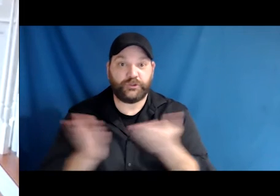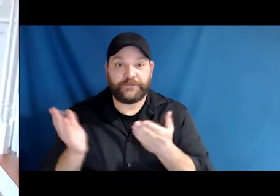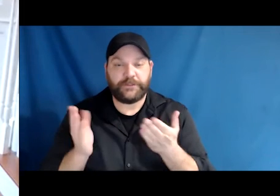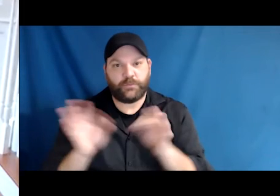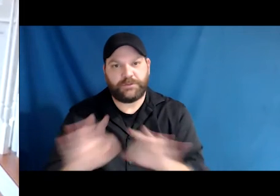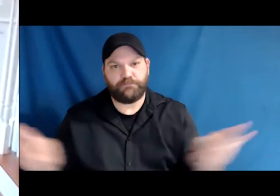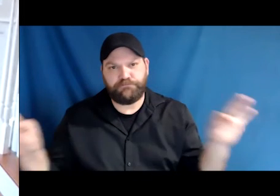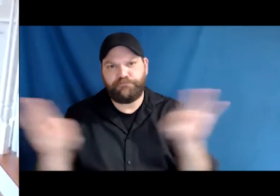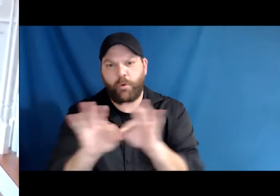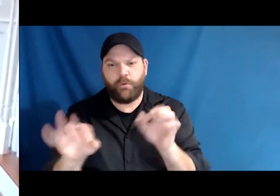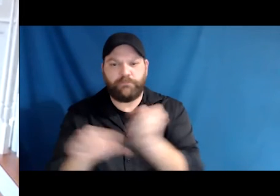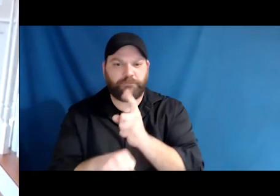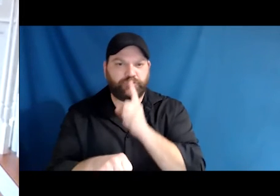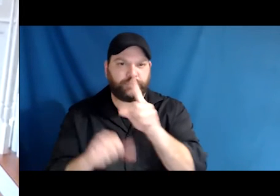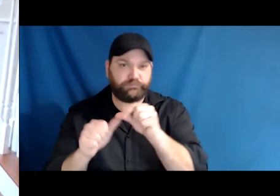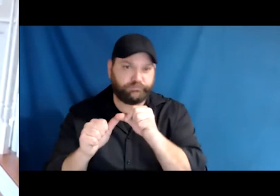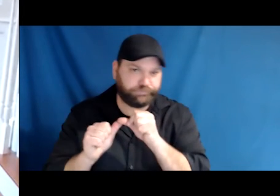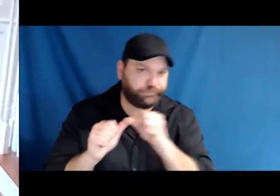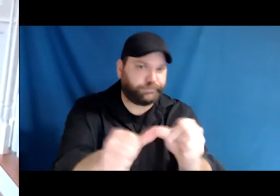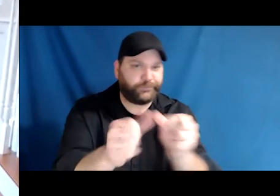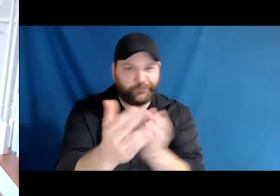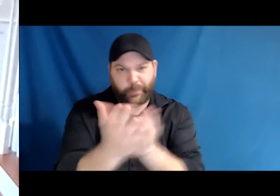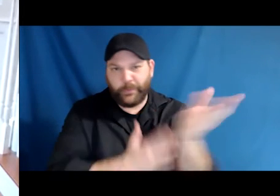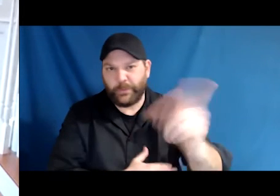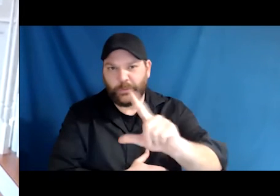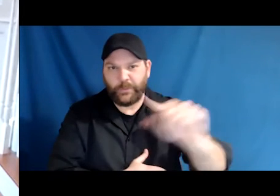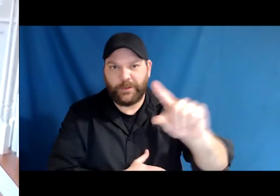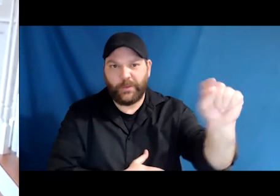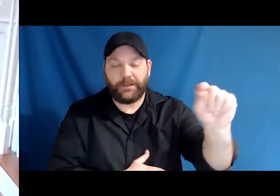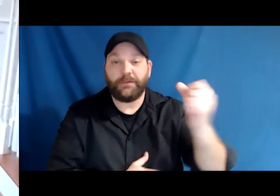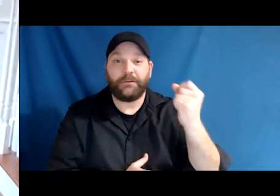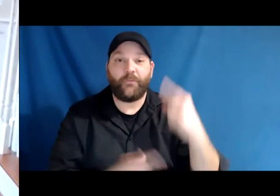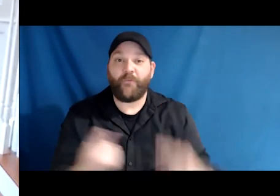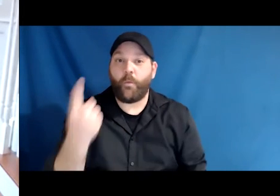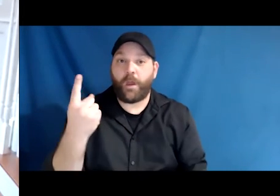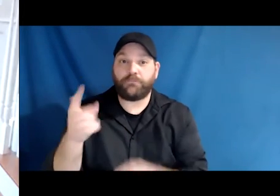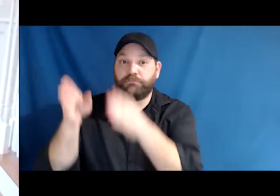We have one individual and seven team winners for service this year.